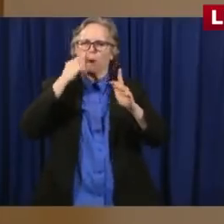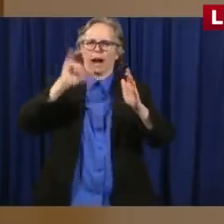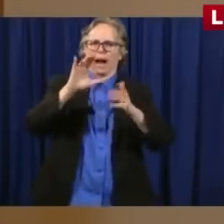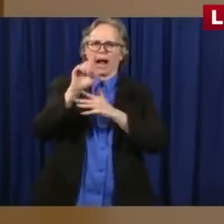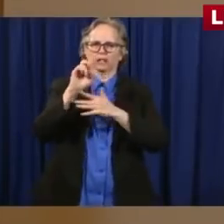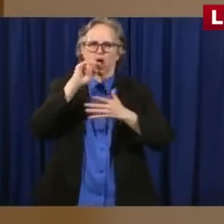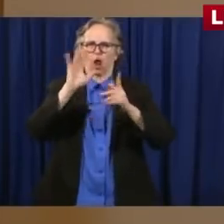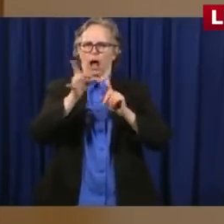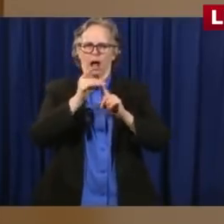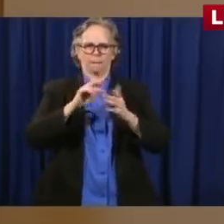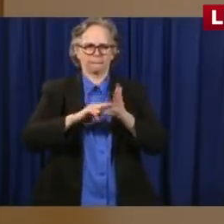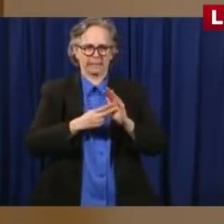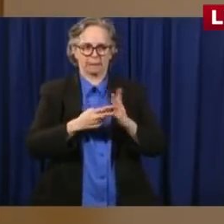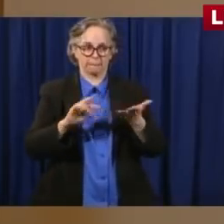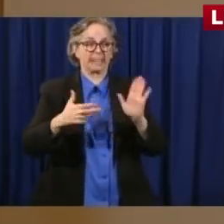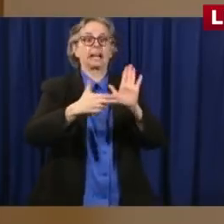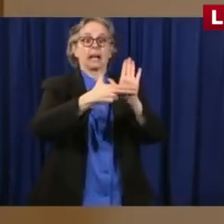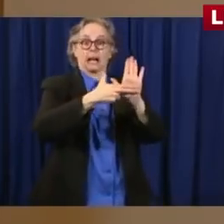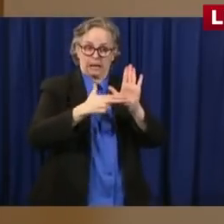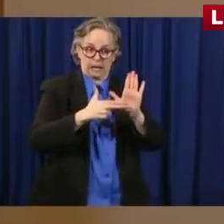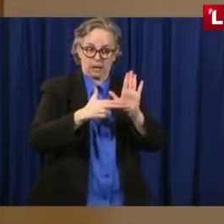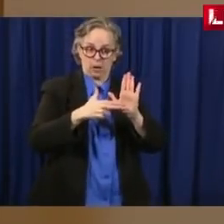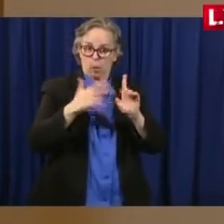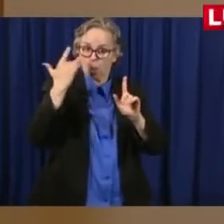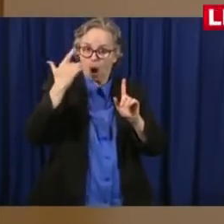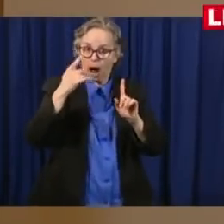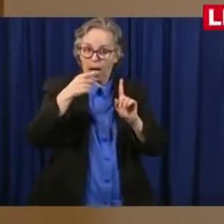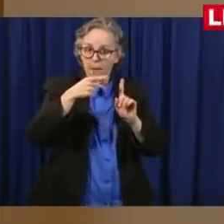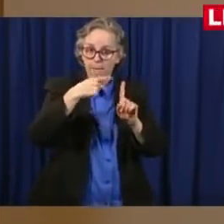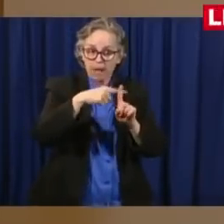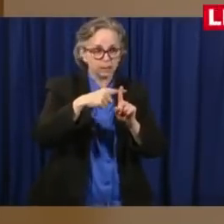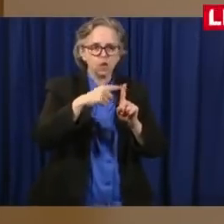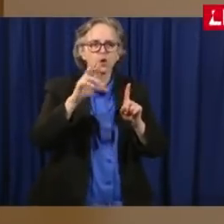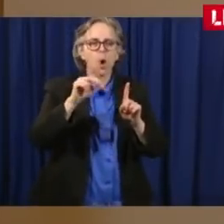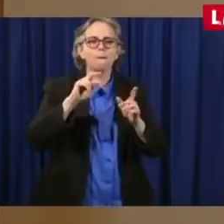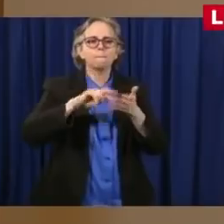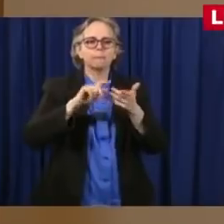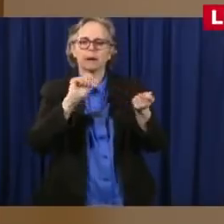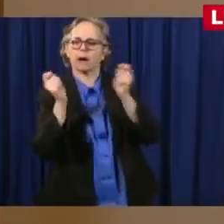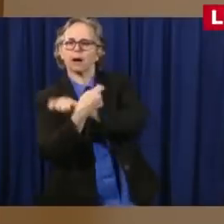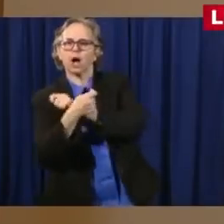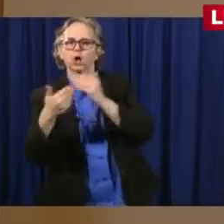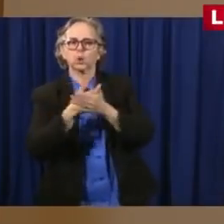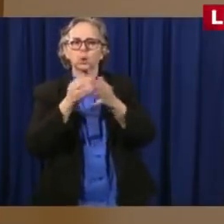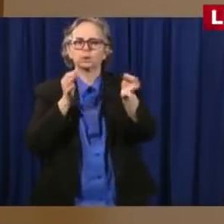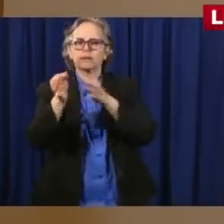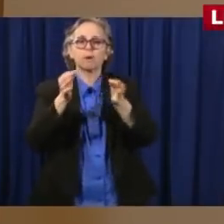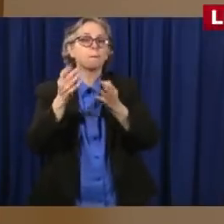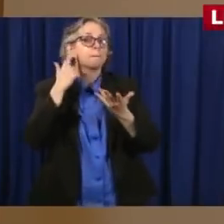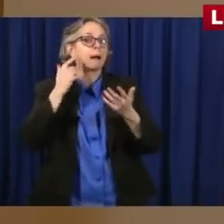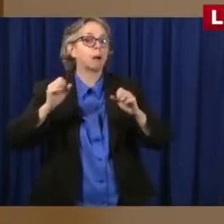WE ARE NOT GOING TO JUST SAY SOMEONE IS A CASE BECAUSE THEY WERE TESTED POSITIVE.